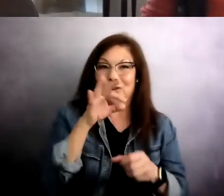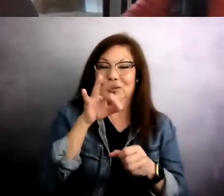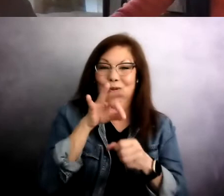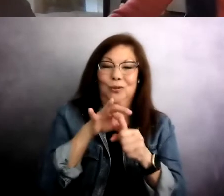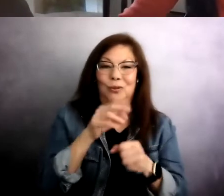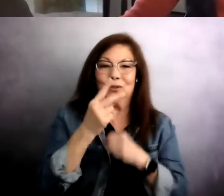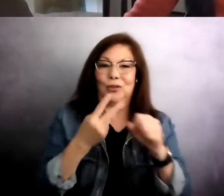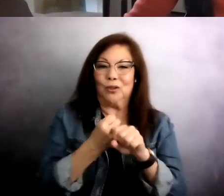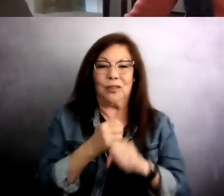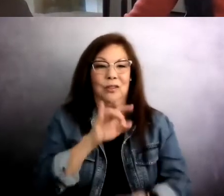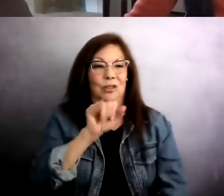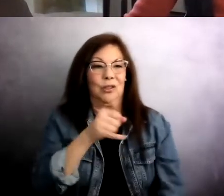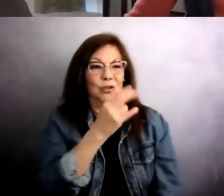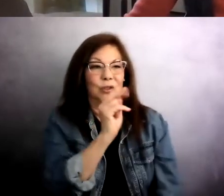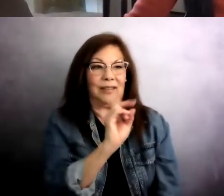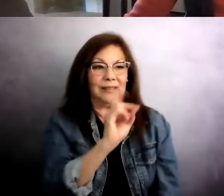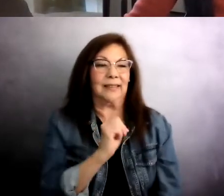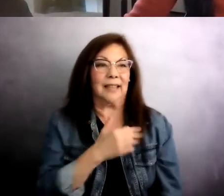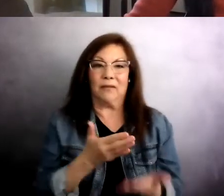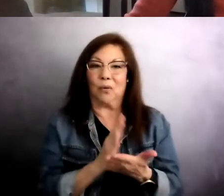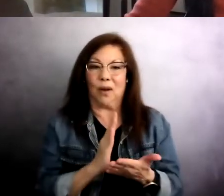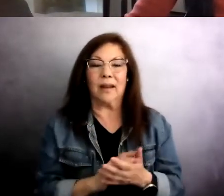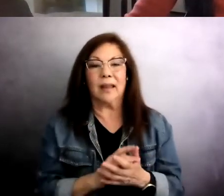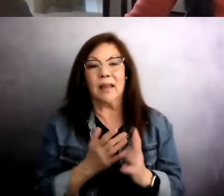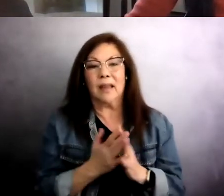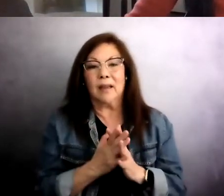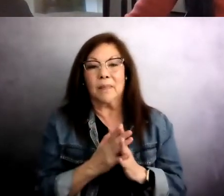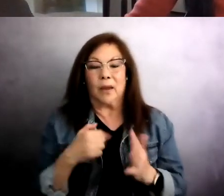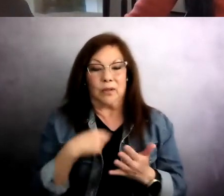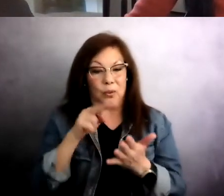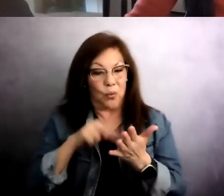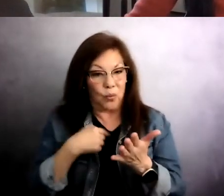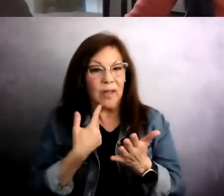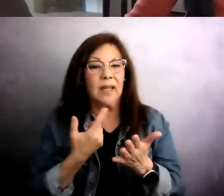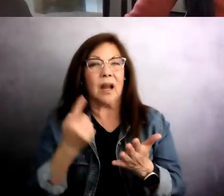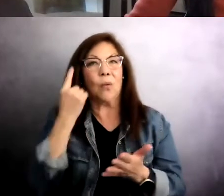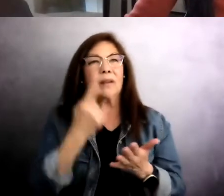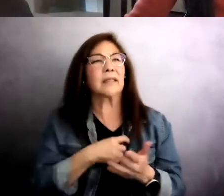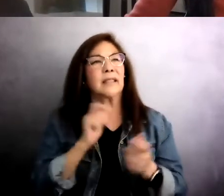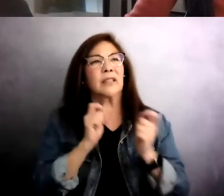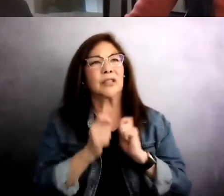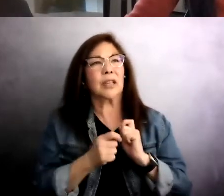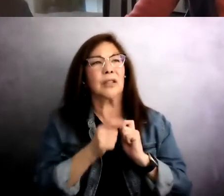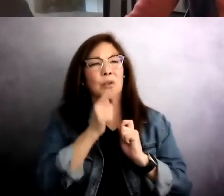And I think as I went through, and as I did my reading, does that change who I think Daisy is?